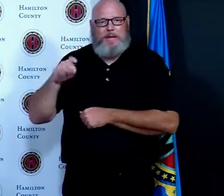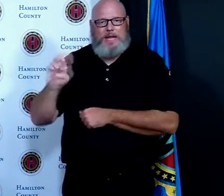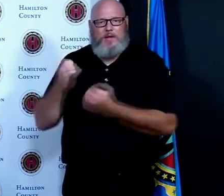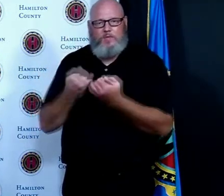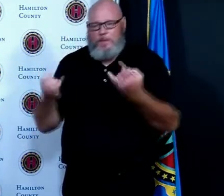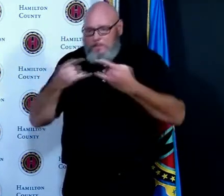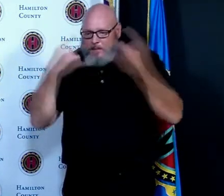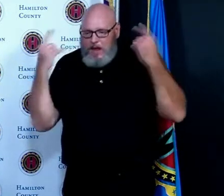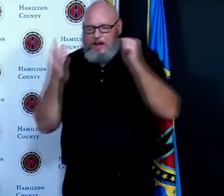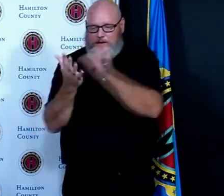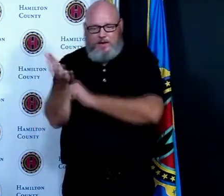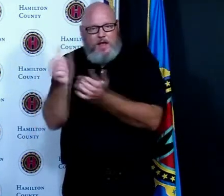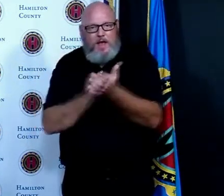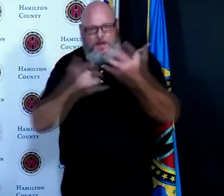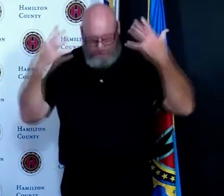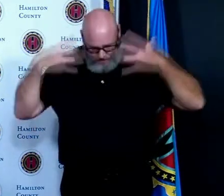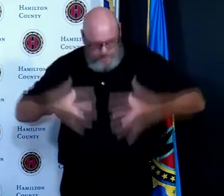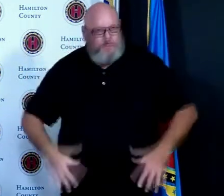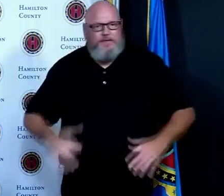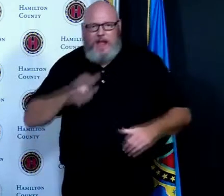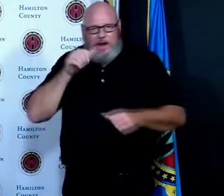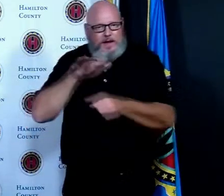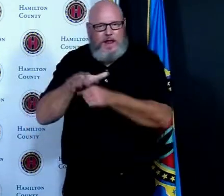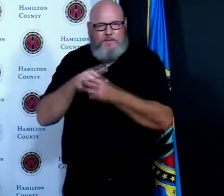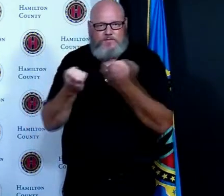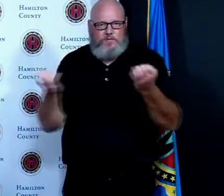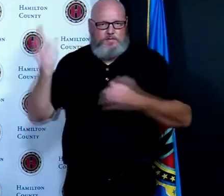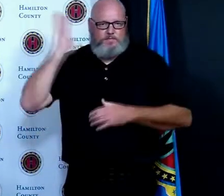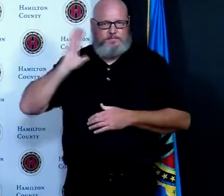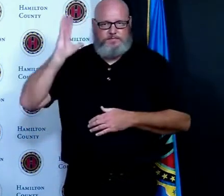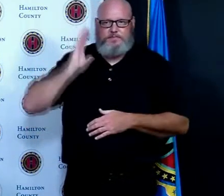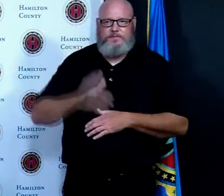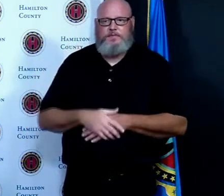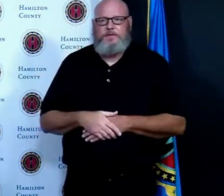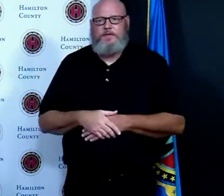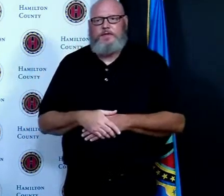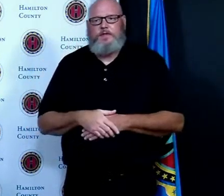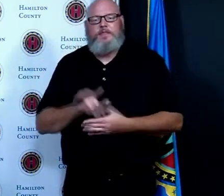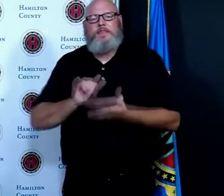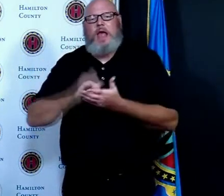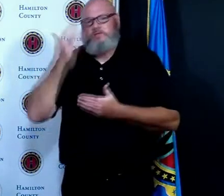to protect our workers in terms of treating Covid patients we're in a much better position now in